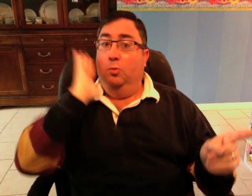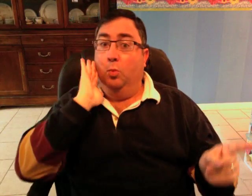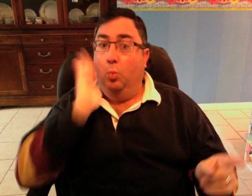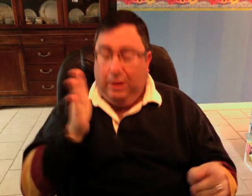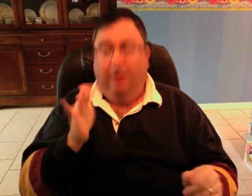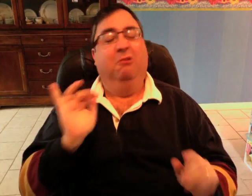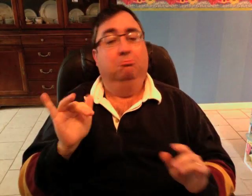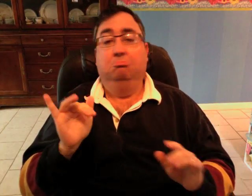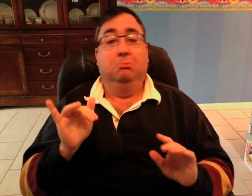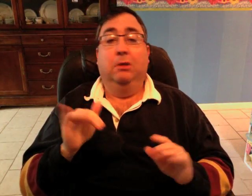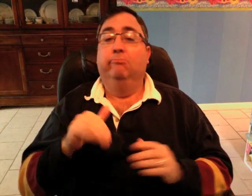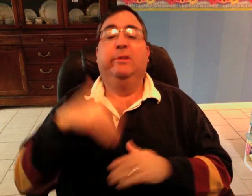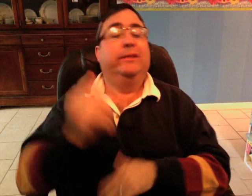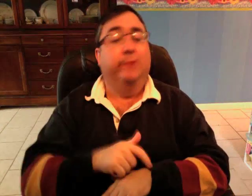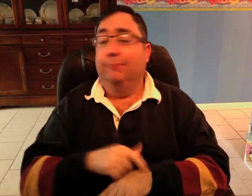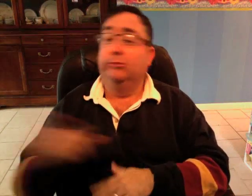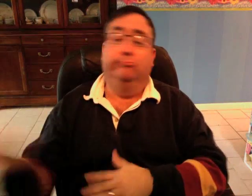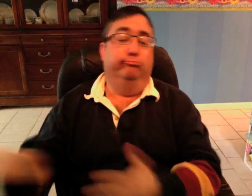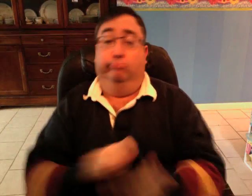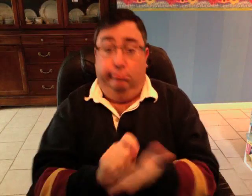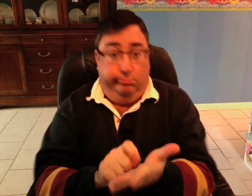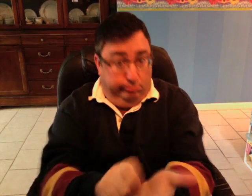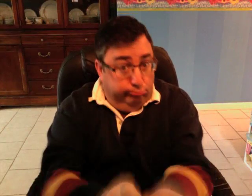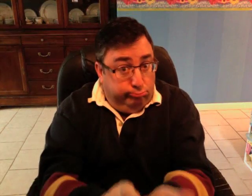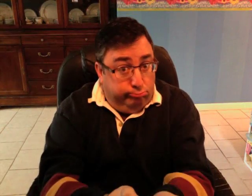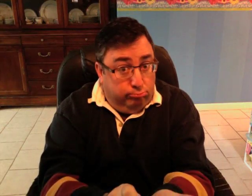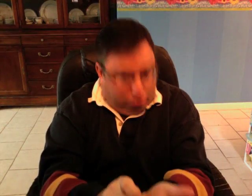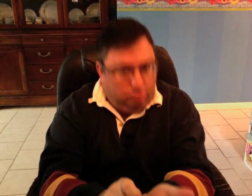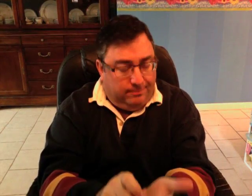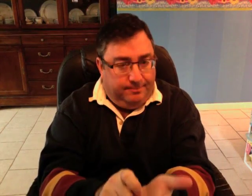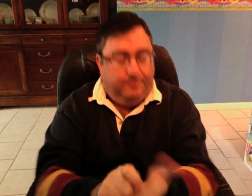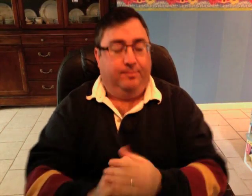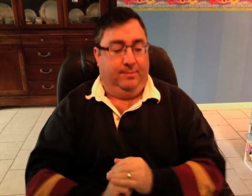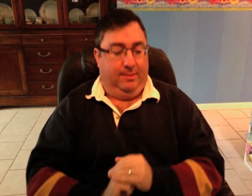They will just whip out that paper and pen quickly.